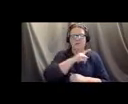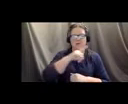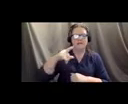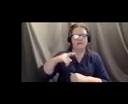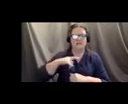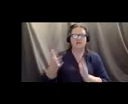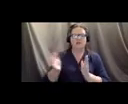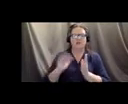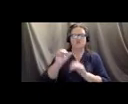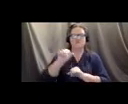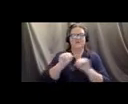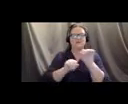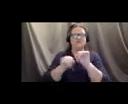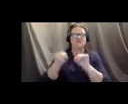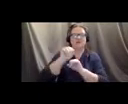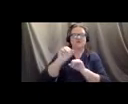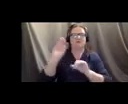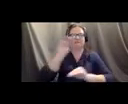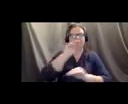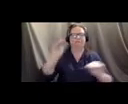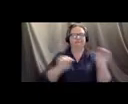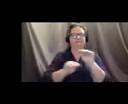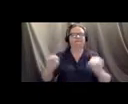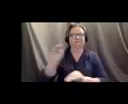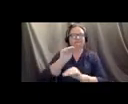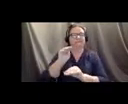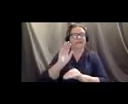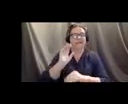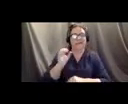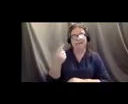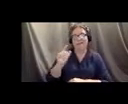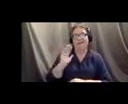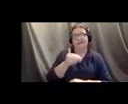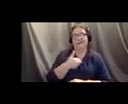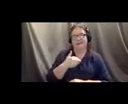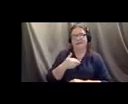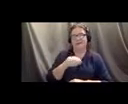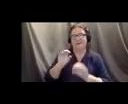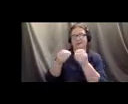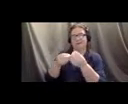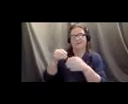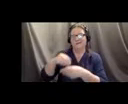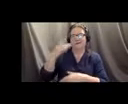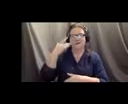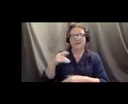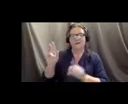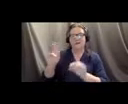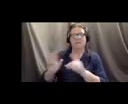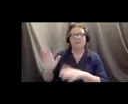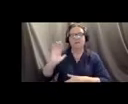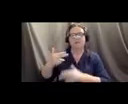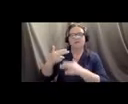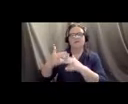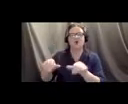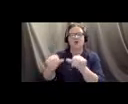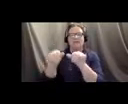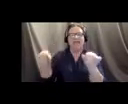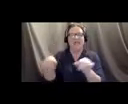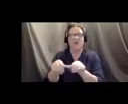Is so our organization in California people knew us as called the area board.